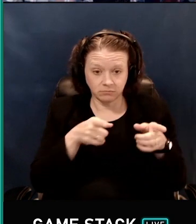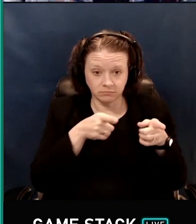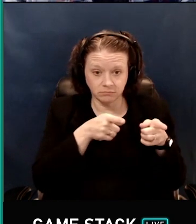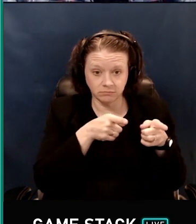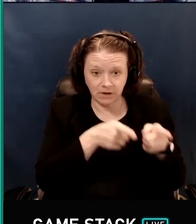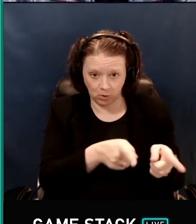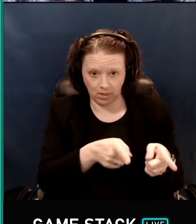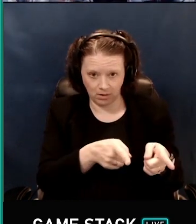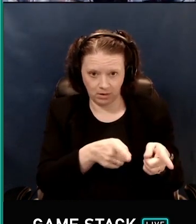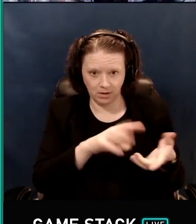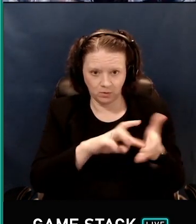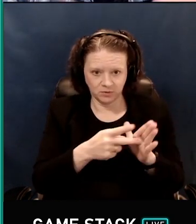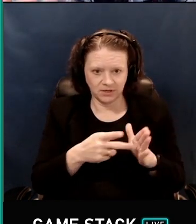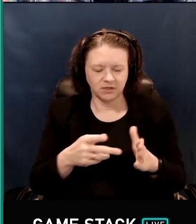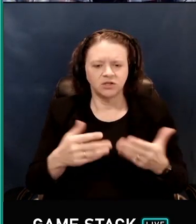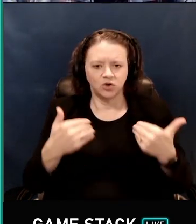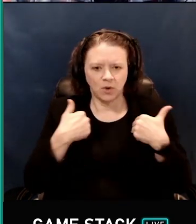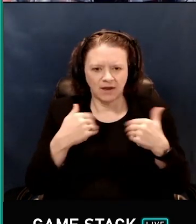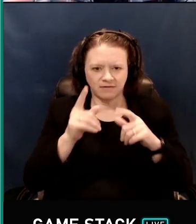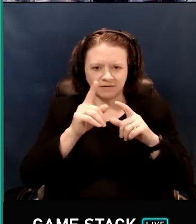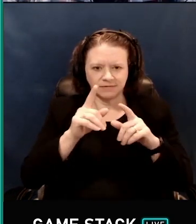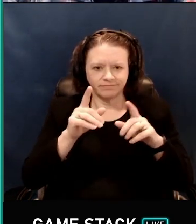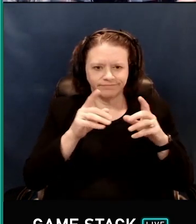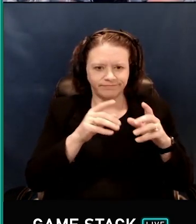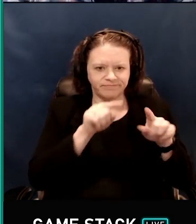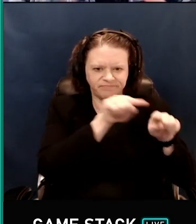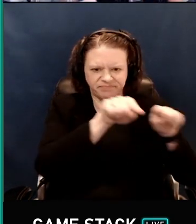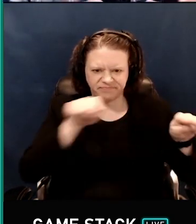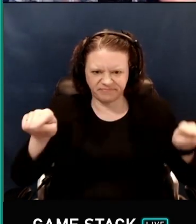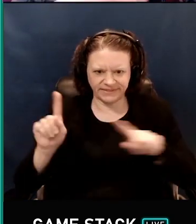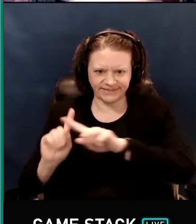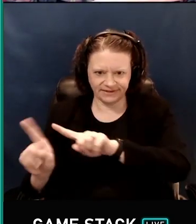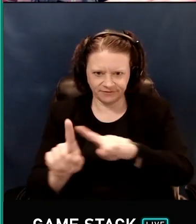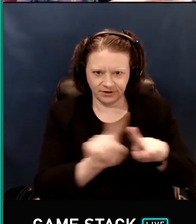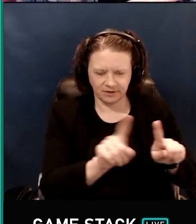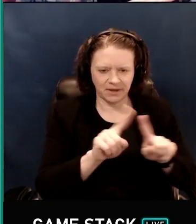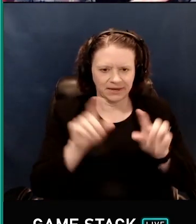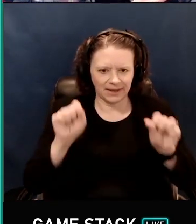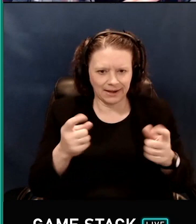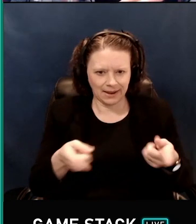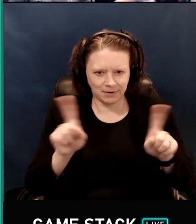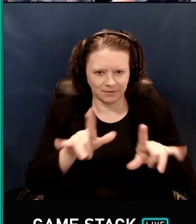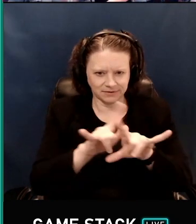be done at once. And these essentially are workloads that like to have multiple requests upfront.